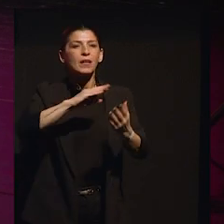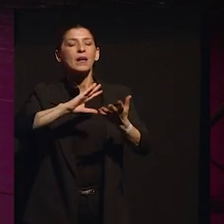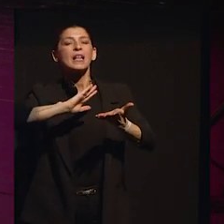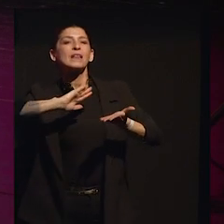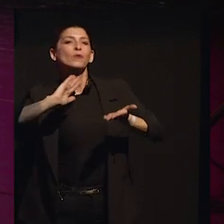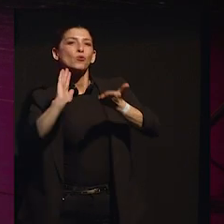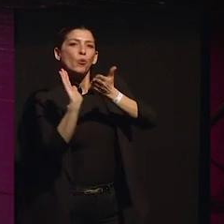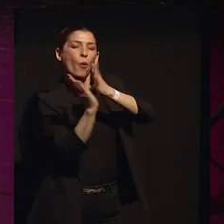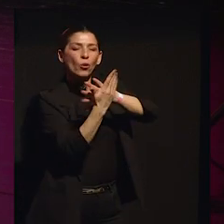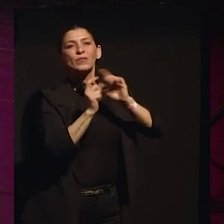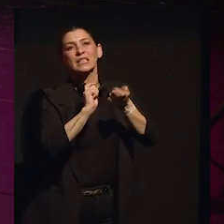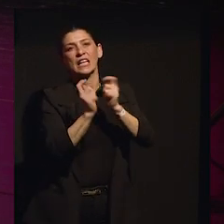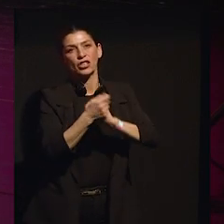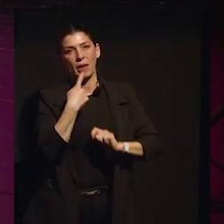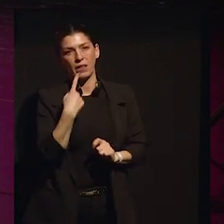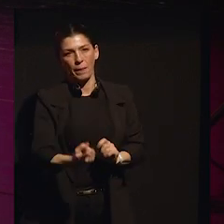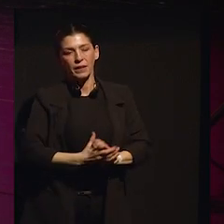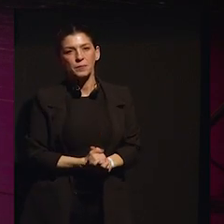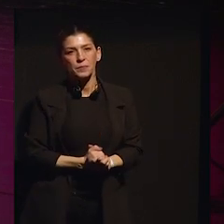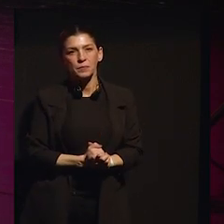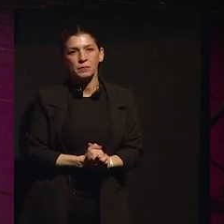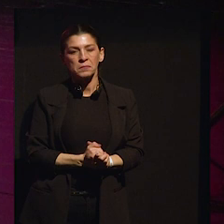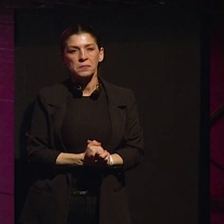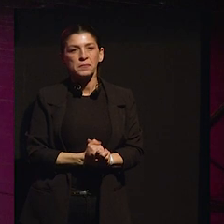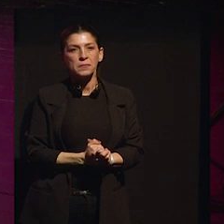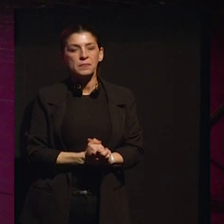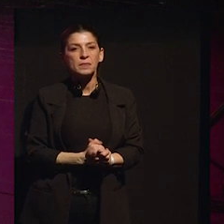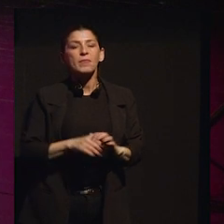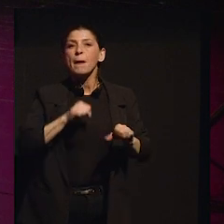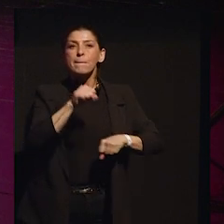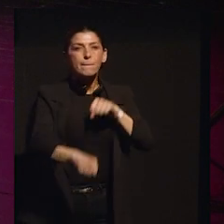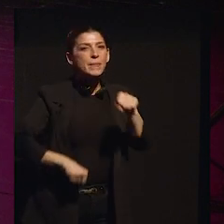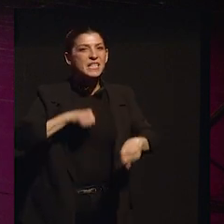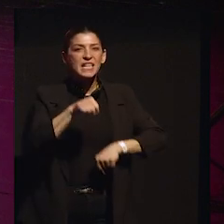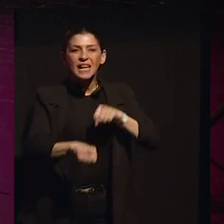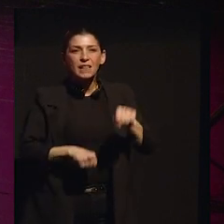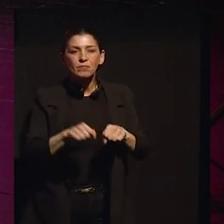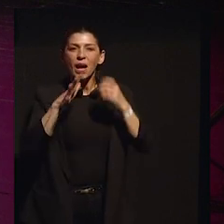Entropy means to transform and change something by rolling and heating it.